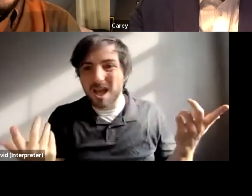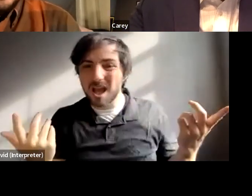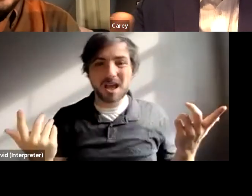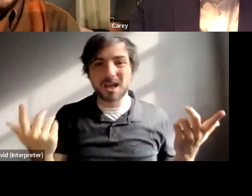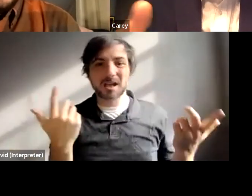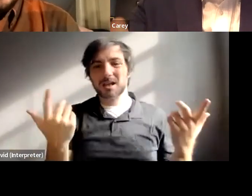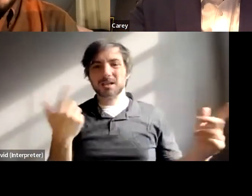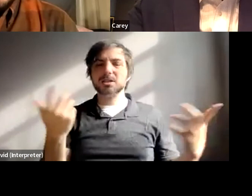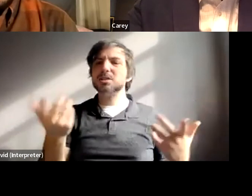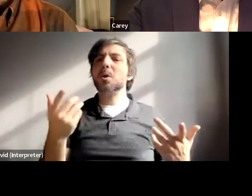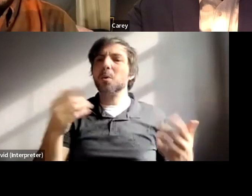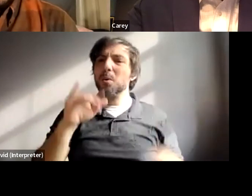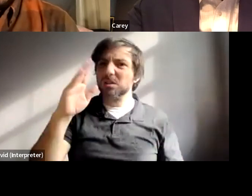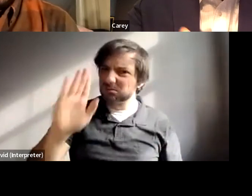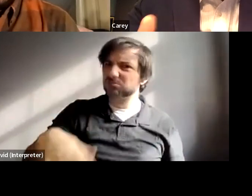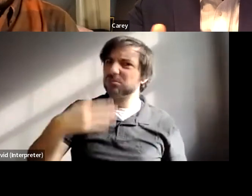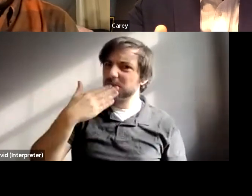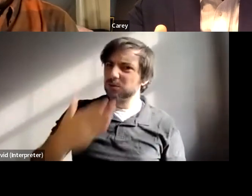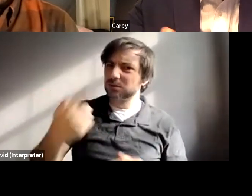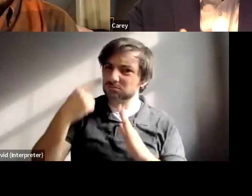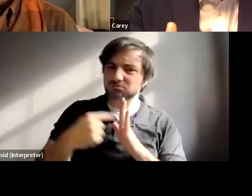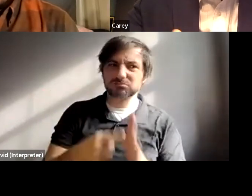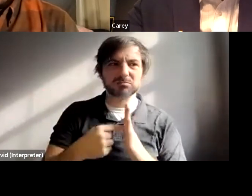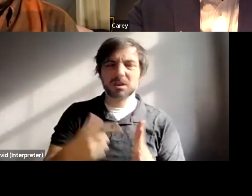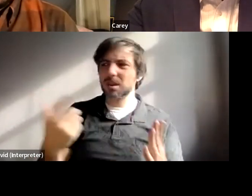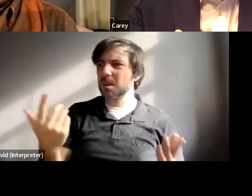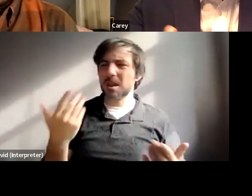there things that take place that we may not be